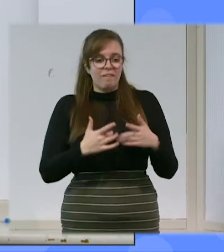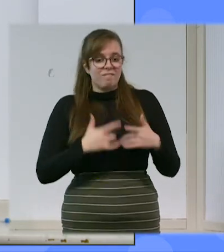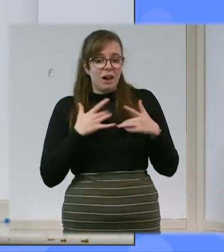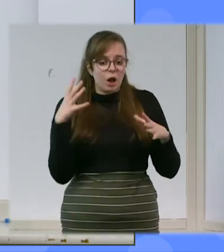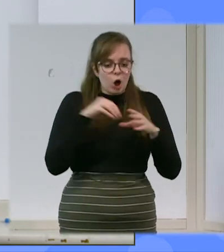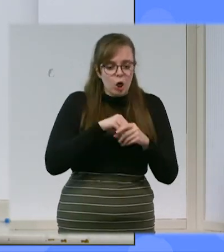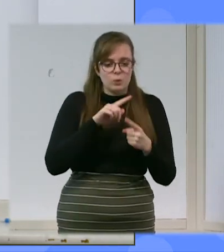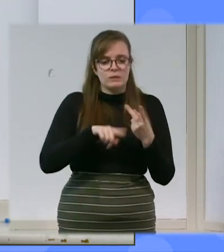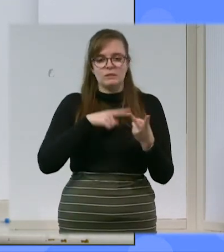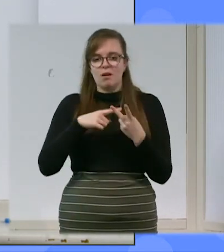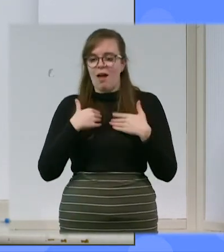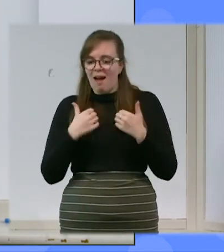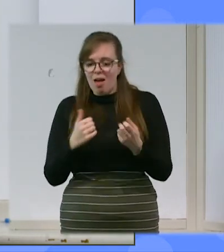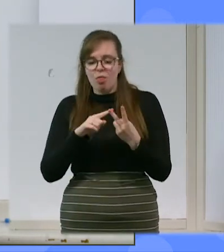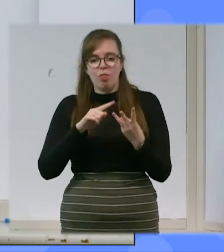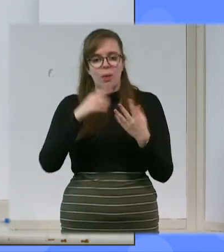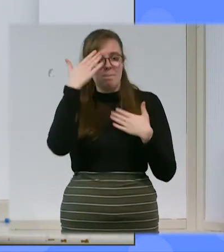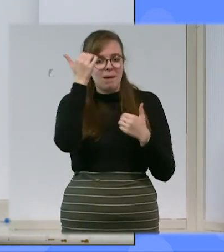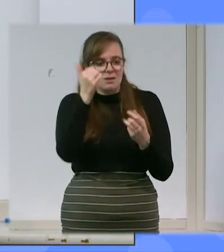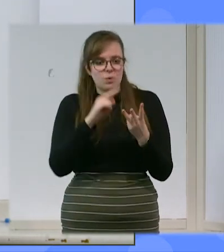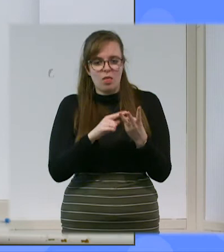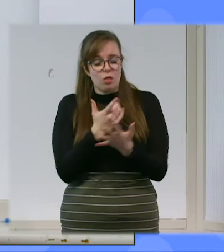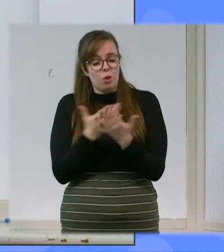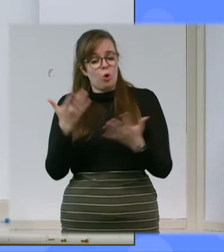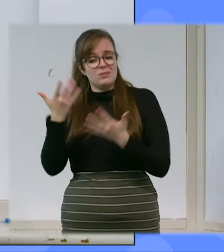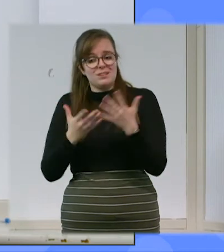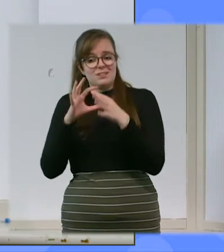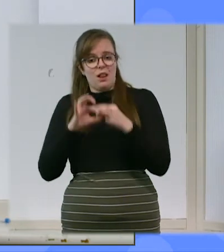health mental health there's lots of statistics learned about the impact of